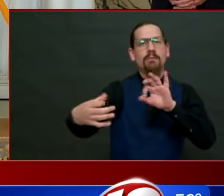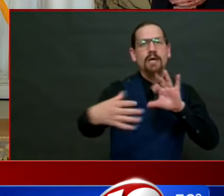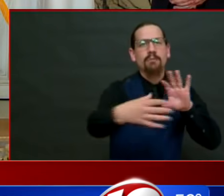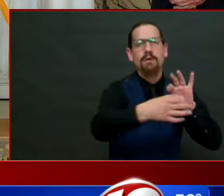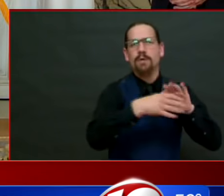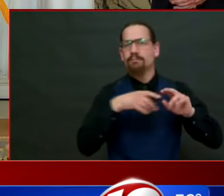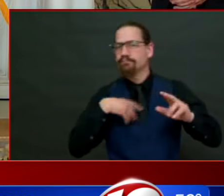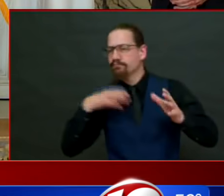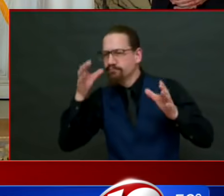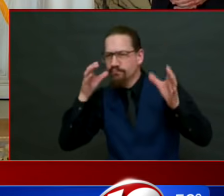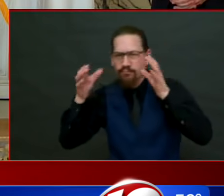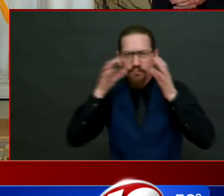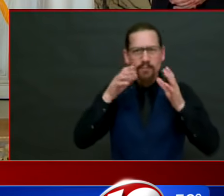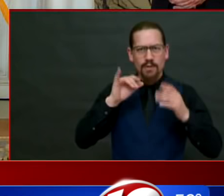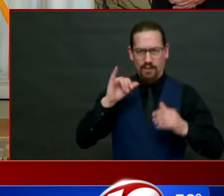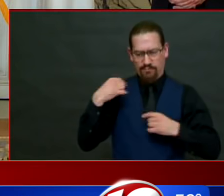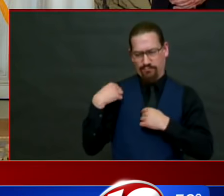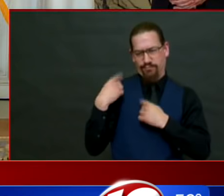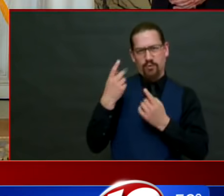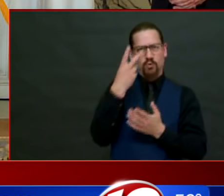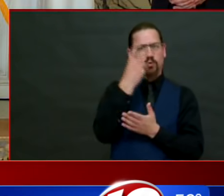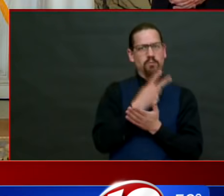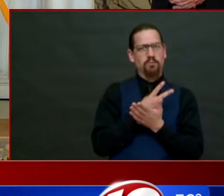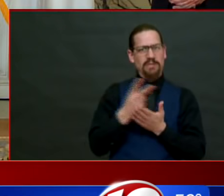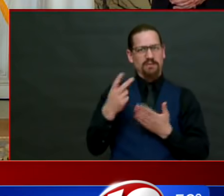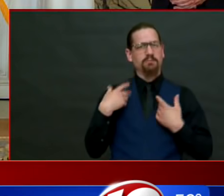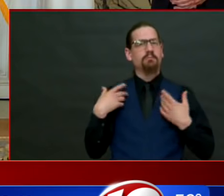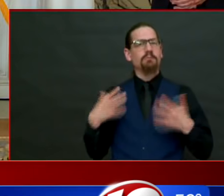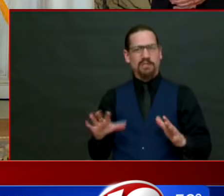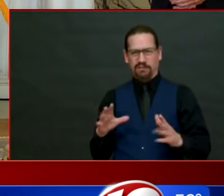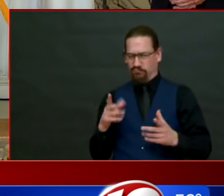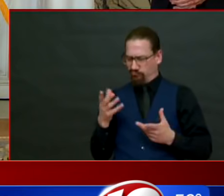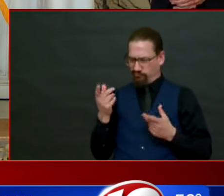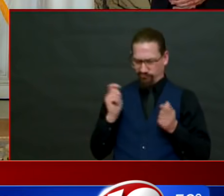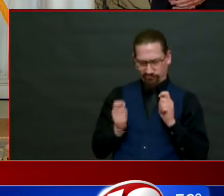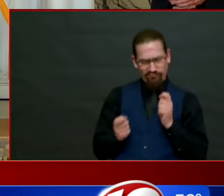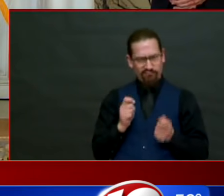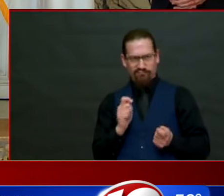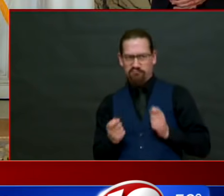WE ARE GOING TO ROLL THIS OUT. IF IN A WEEK WE DECIDE WE NEED TO MAKE CHANGES, WE ARE GOING TO